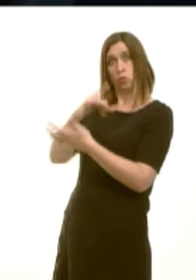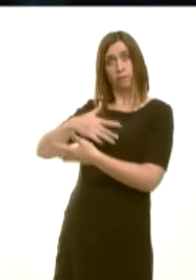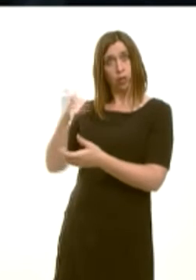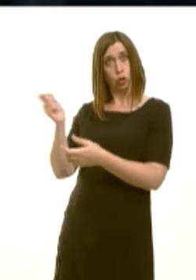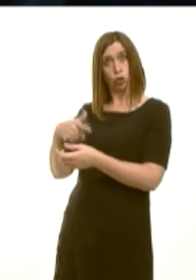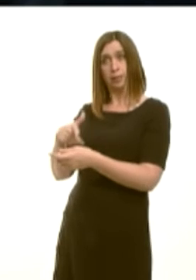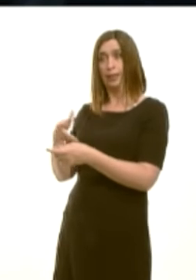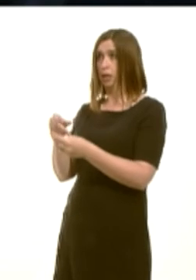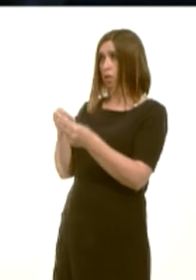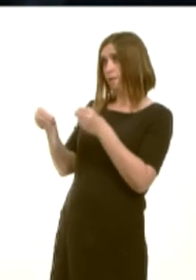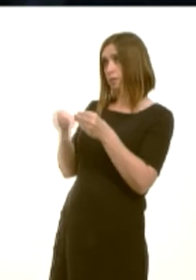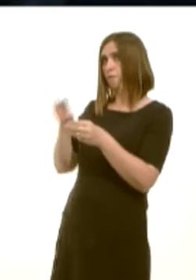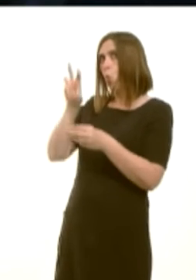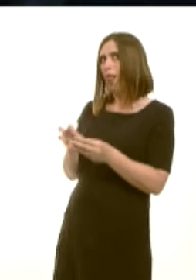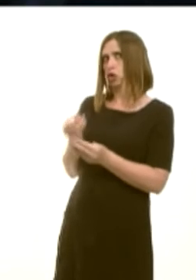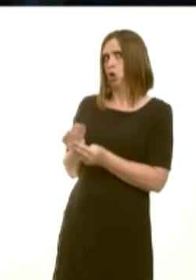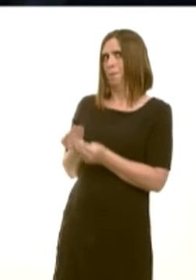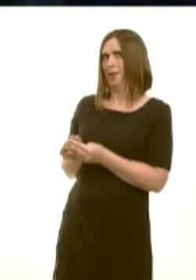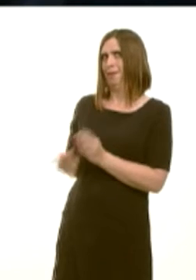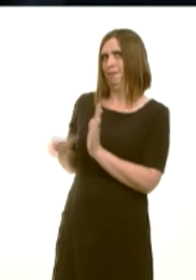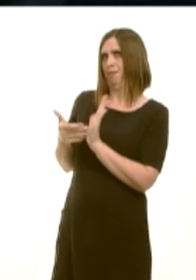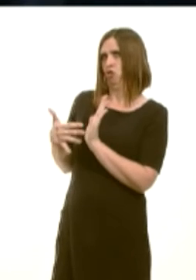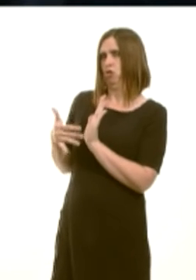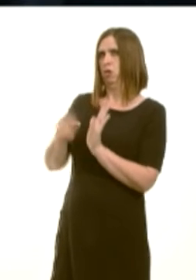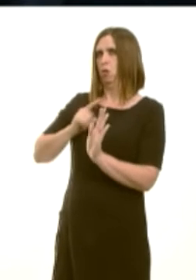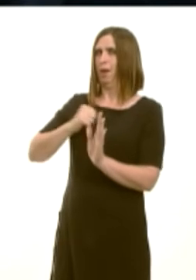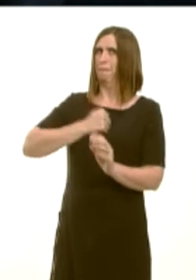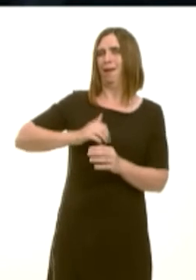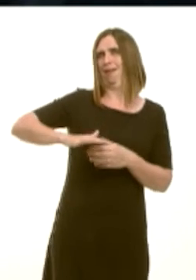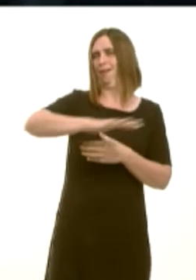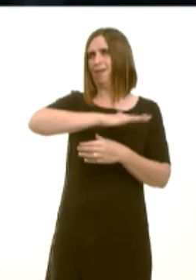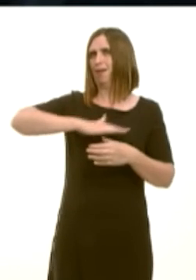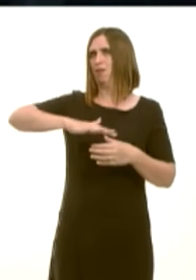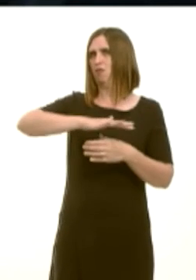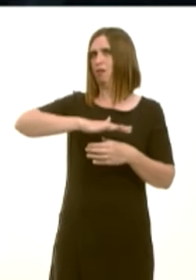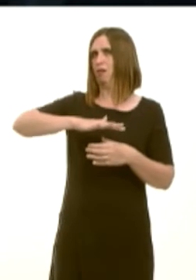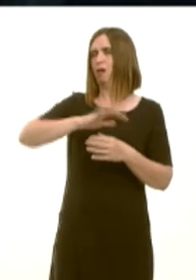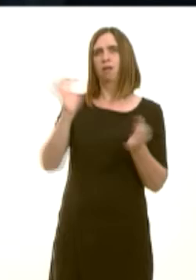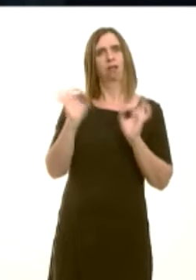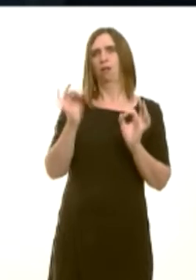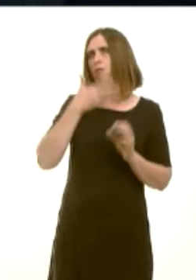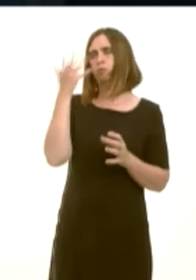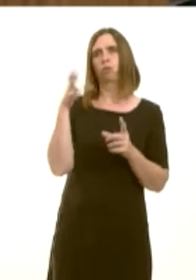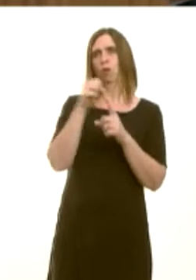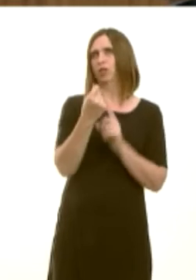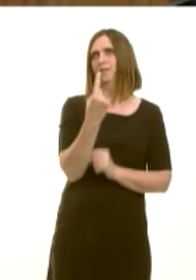the Welsh economy, particularly in areas such as my own constituency that fall outside the scope of Objective 1 funding? Carwyn Jones: There is no doubt that there